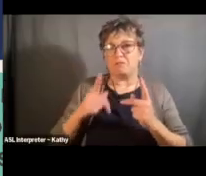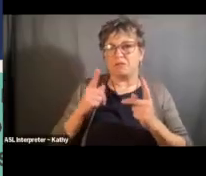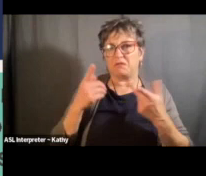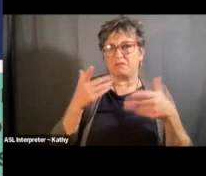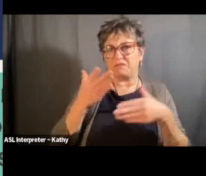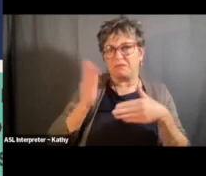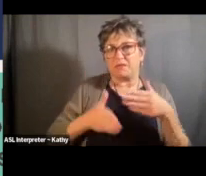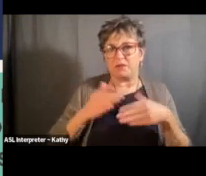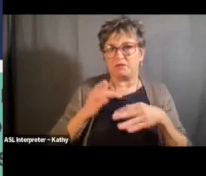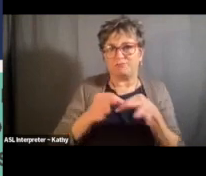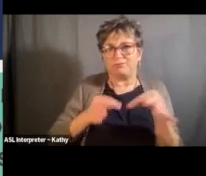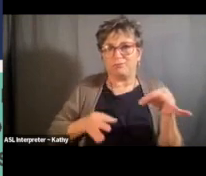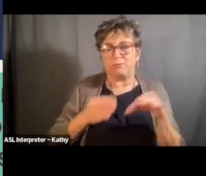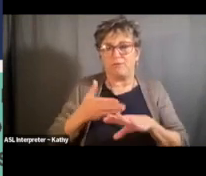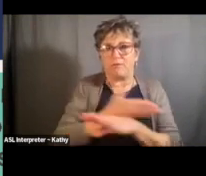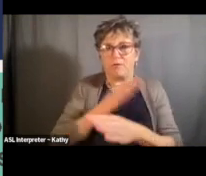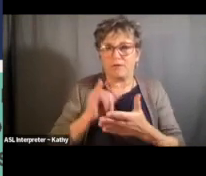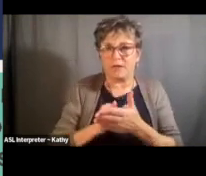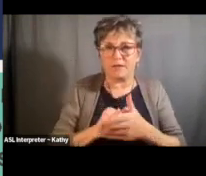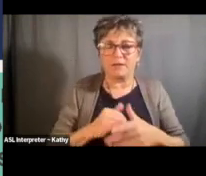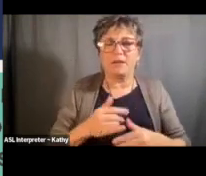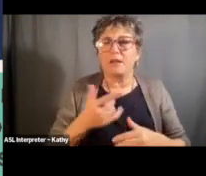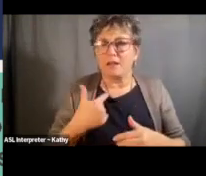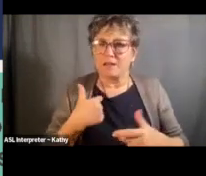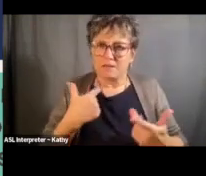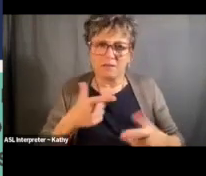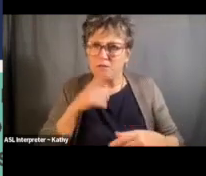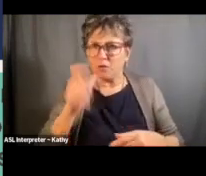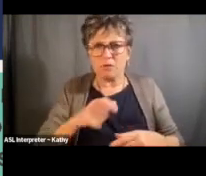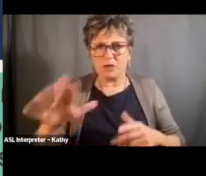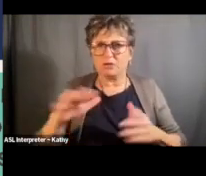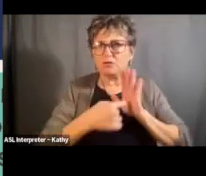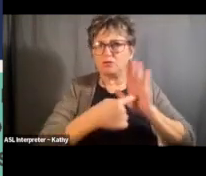medical records. It asks general questions like